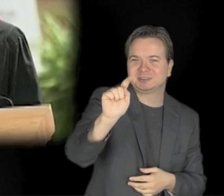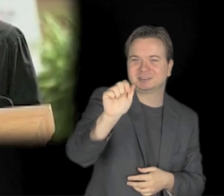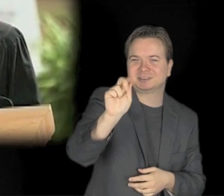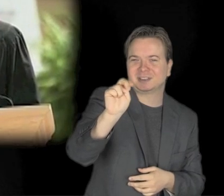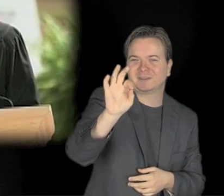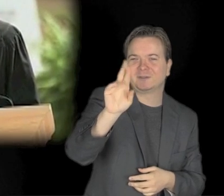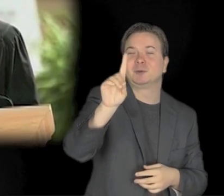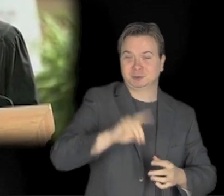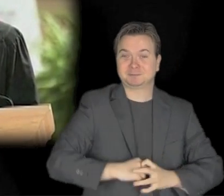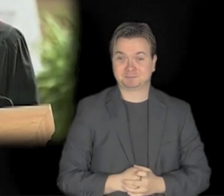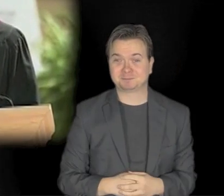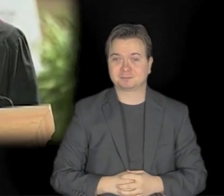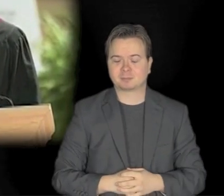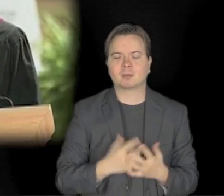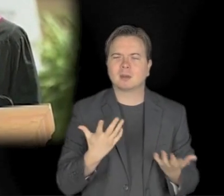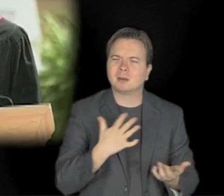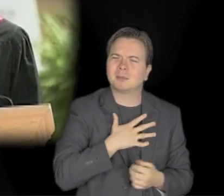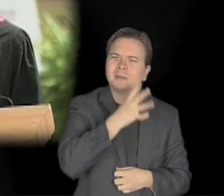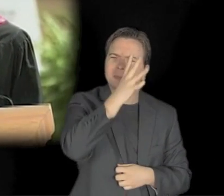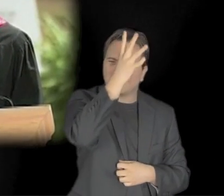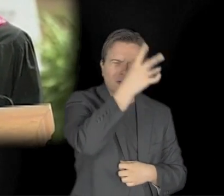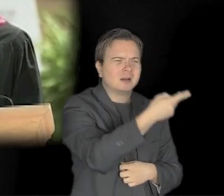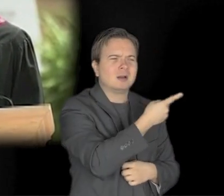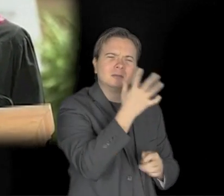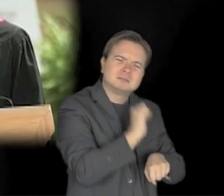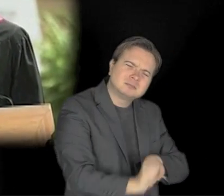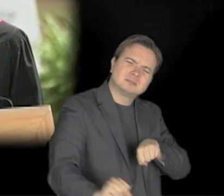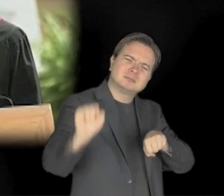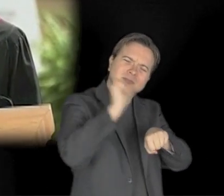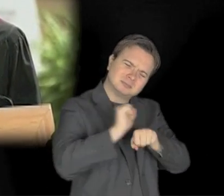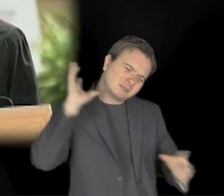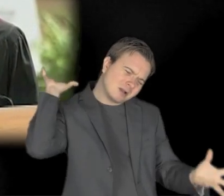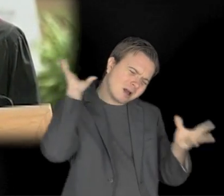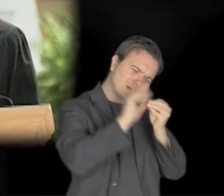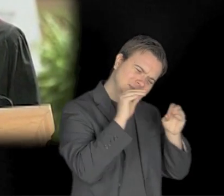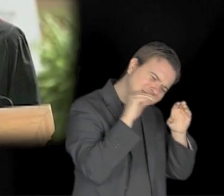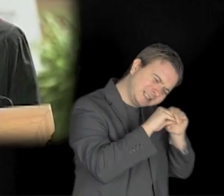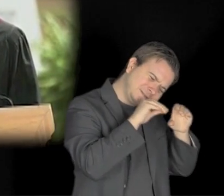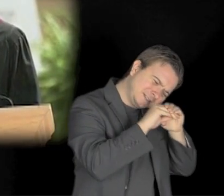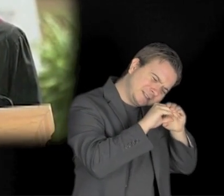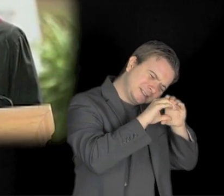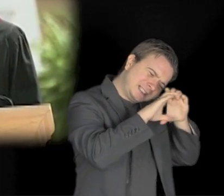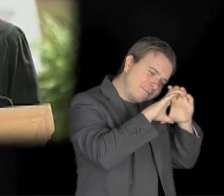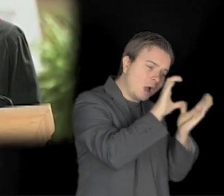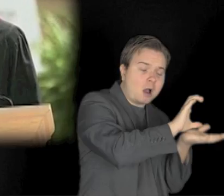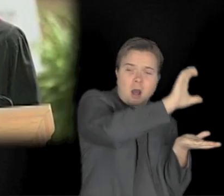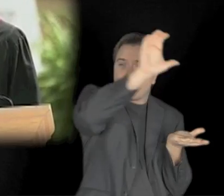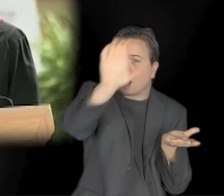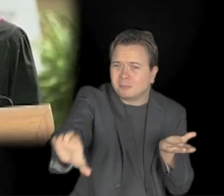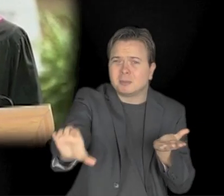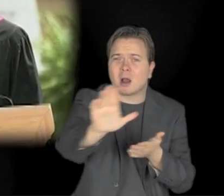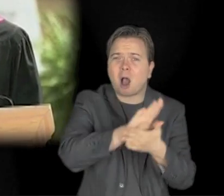parents' savings were being spent on my college tuition. After six months, I couldn't see the value in it.